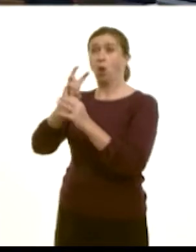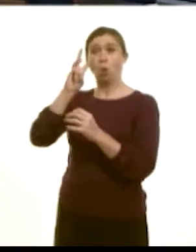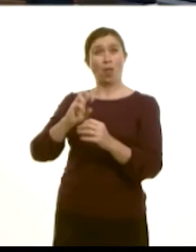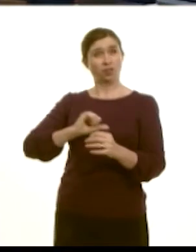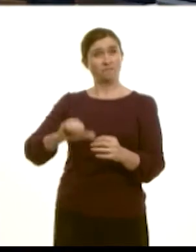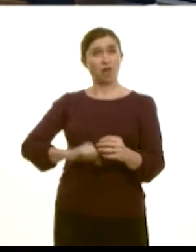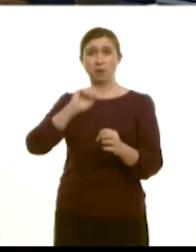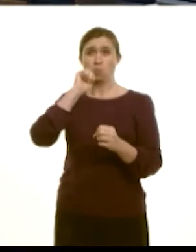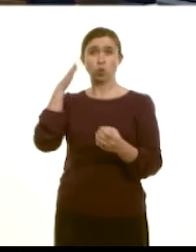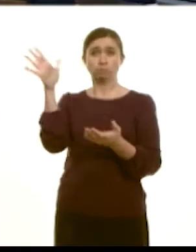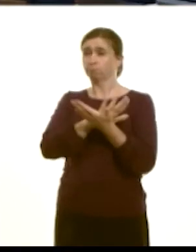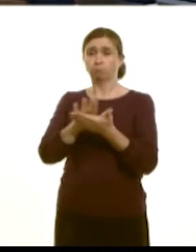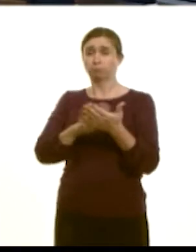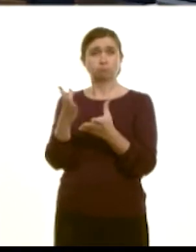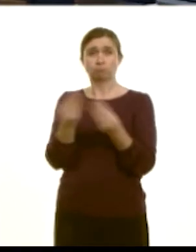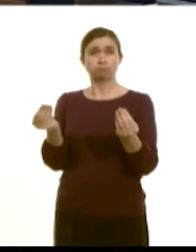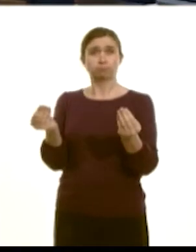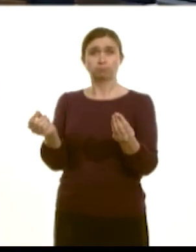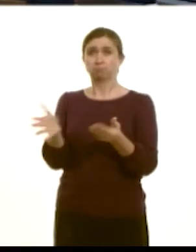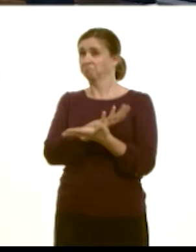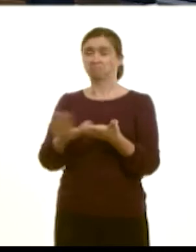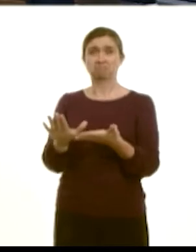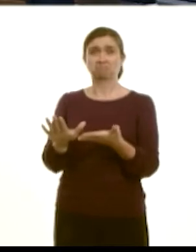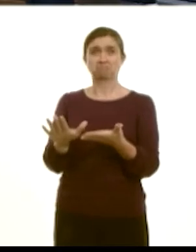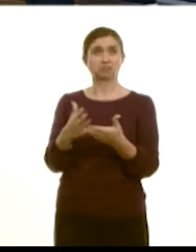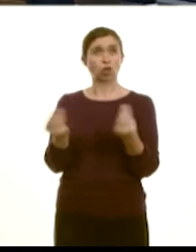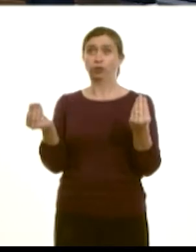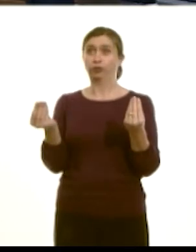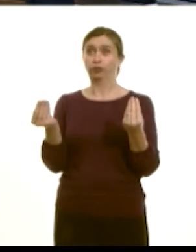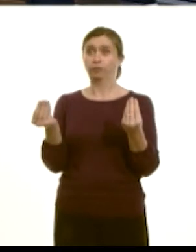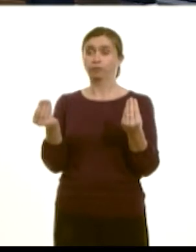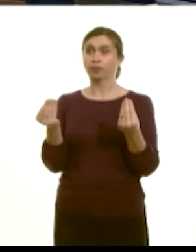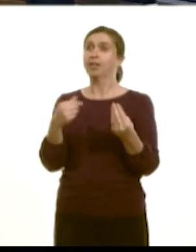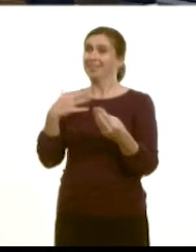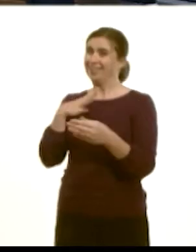It is absolutely essential for us to remain part of that larger market.